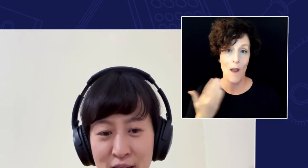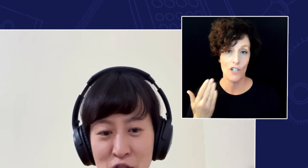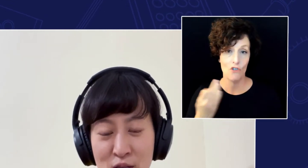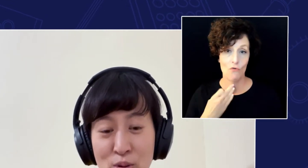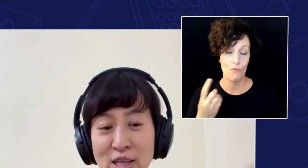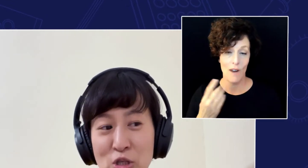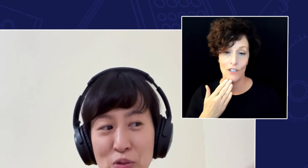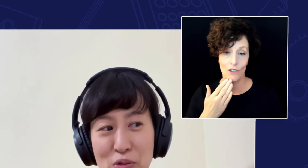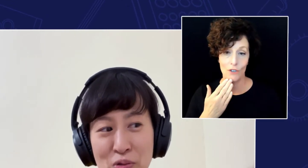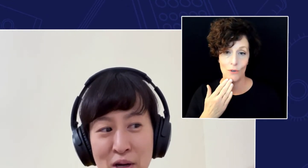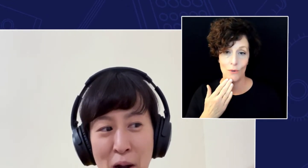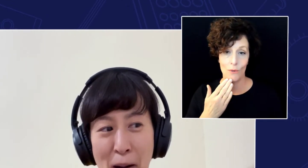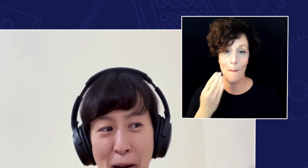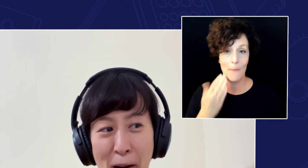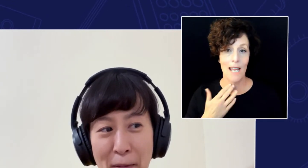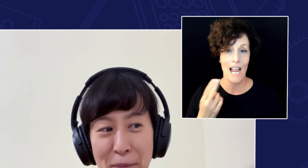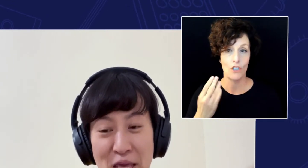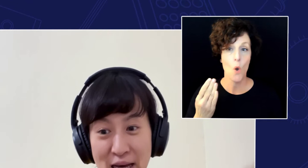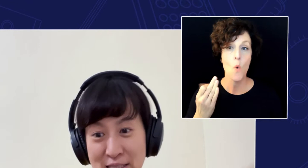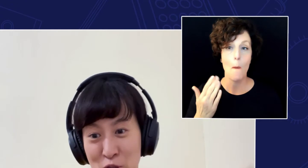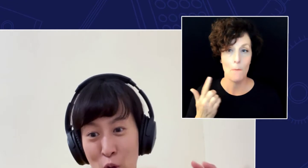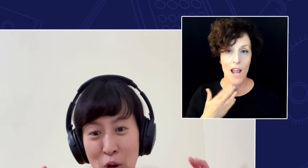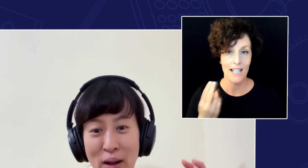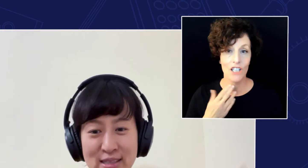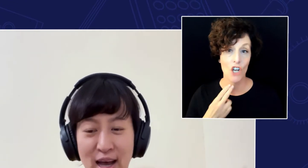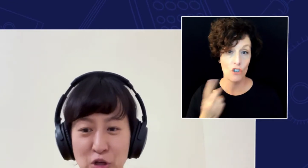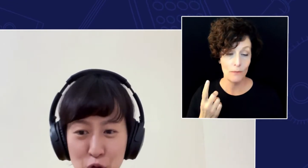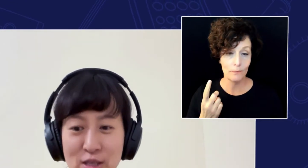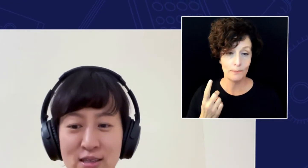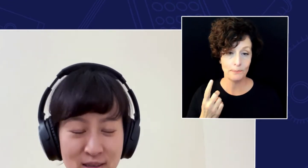And so I tried to be as “normal” as I could.